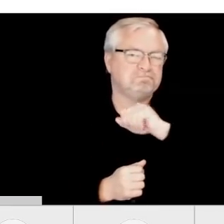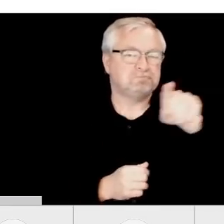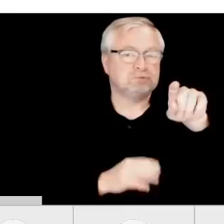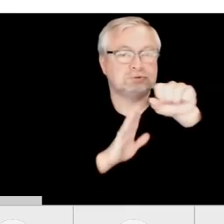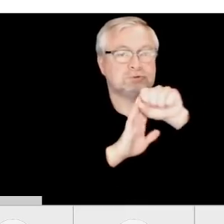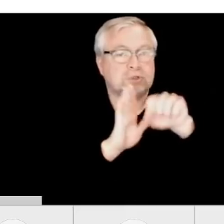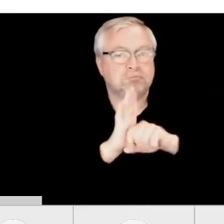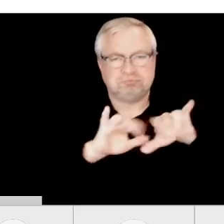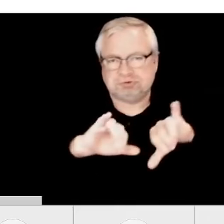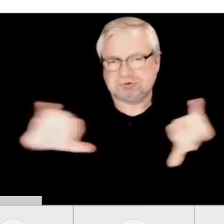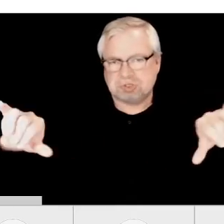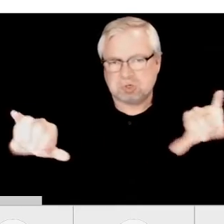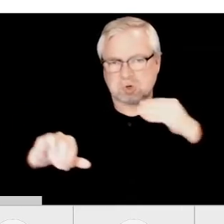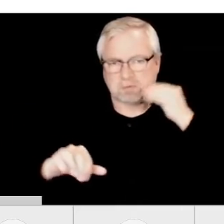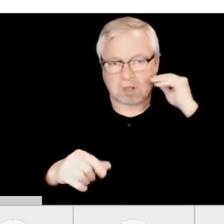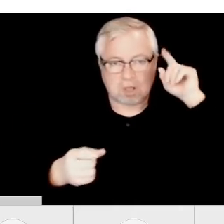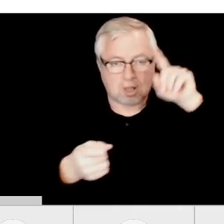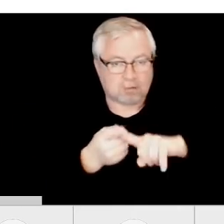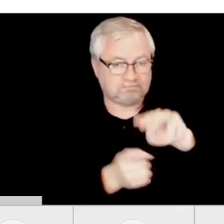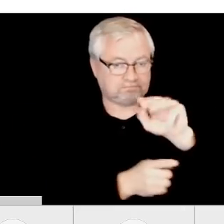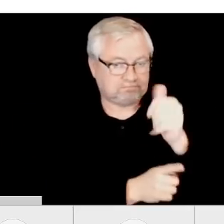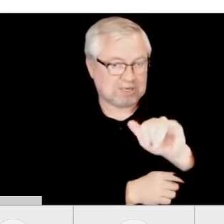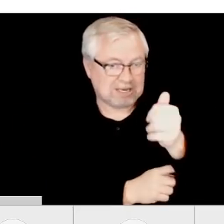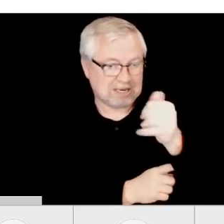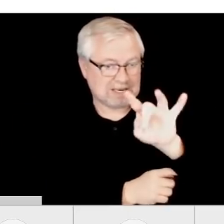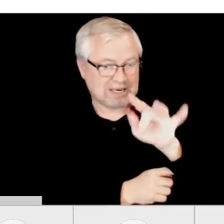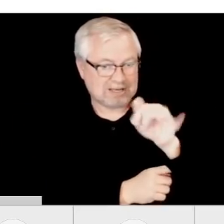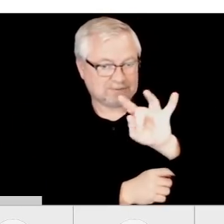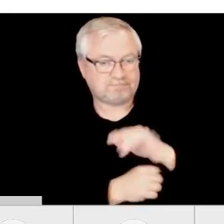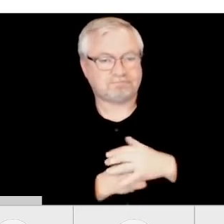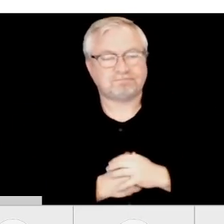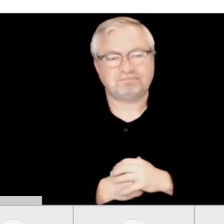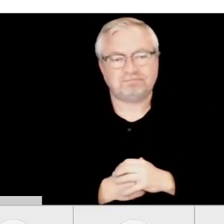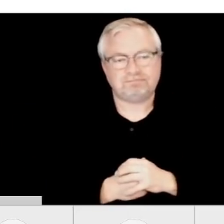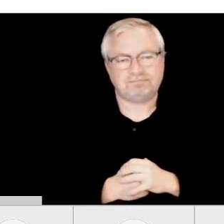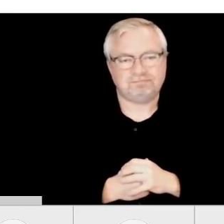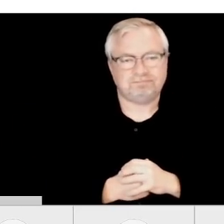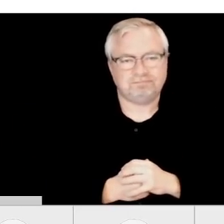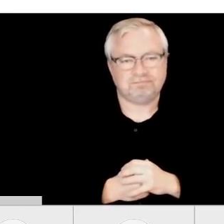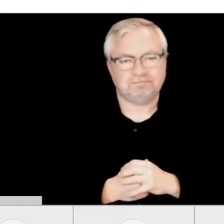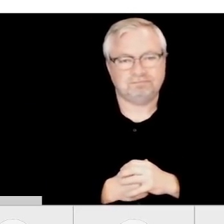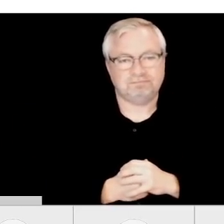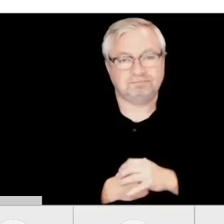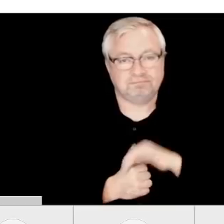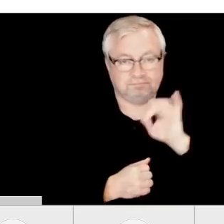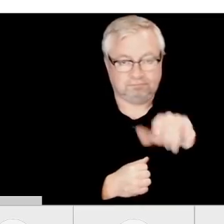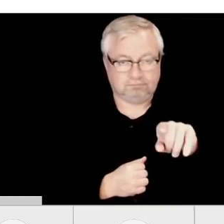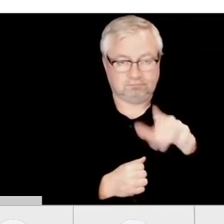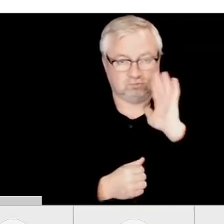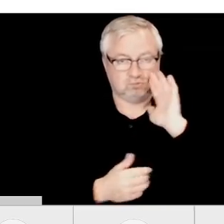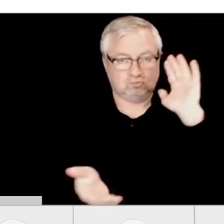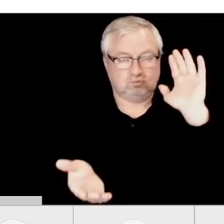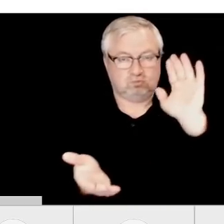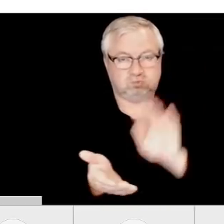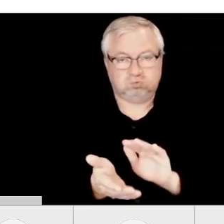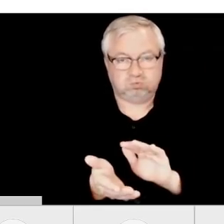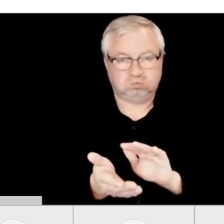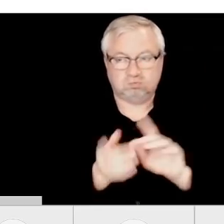followed by sort of a soft release with a reduction of contacts, around 38% for